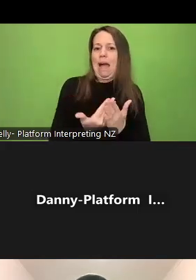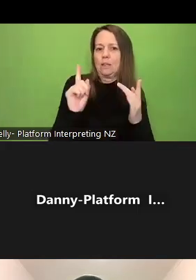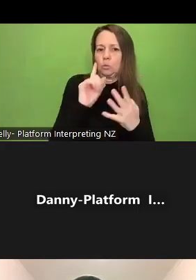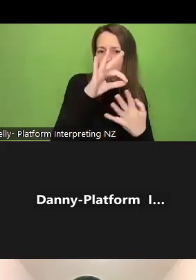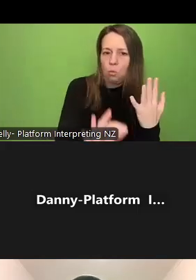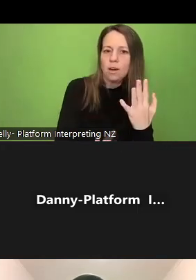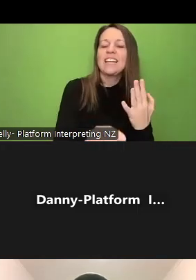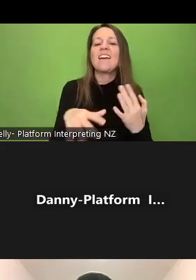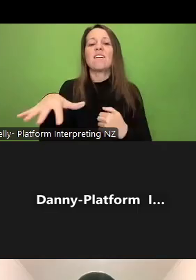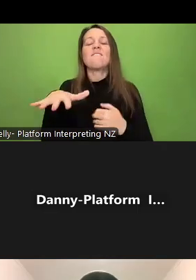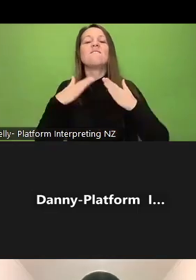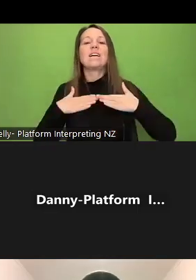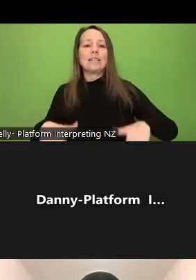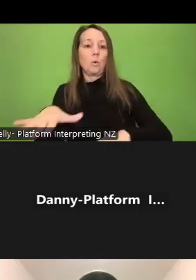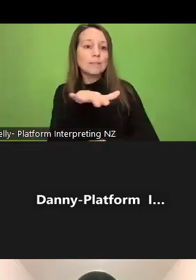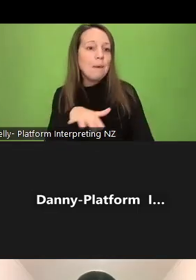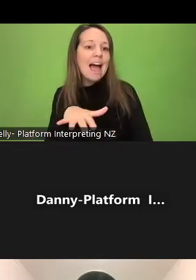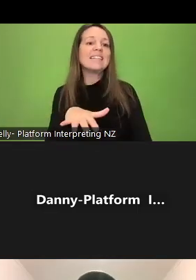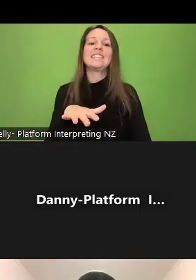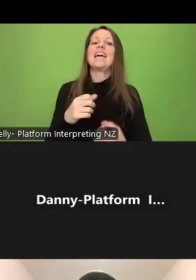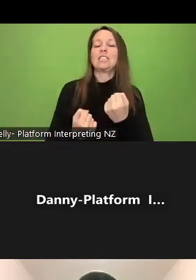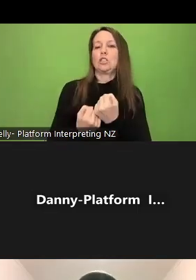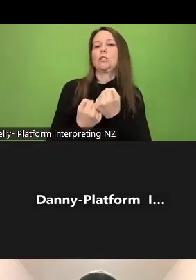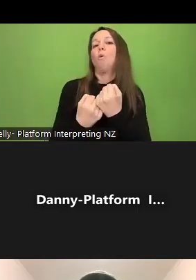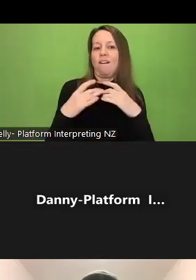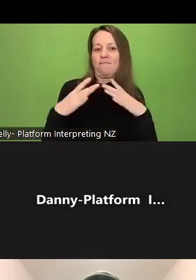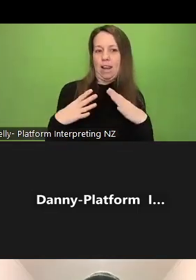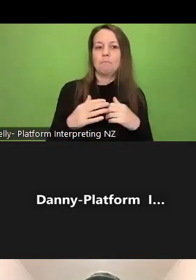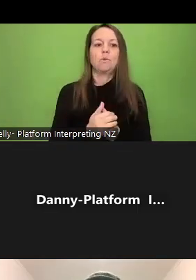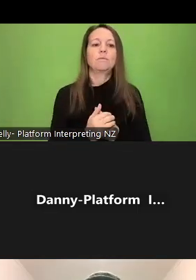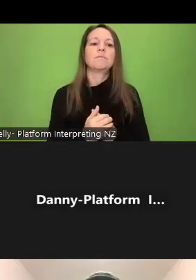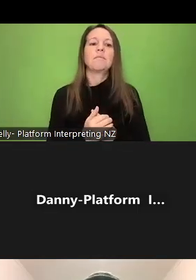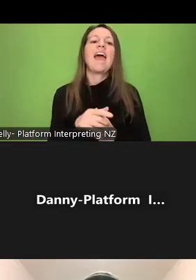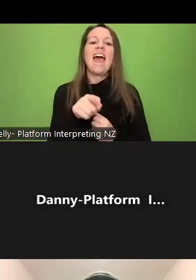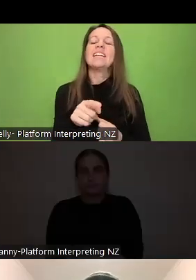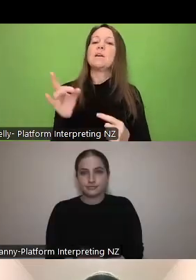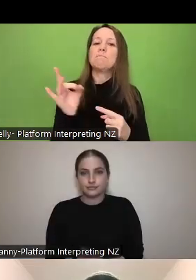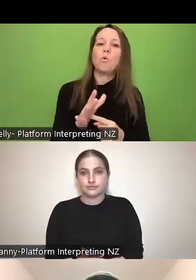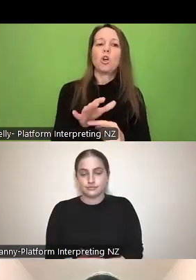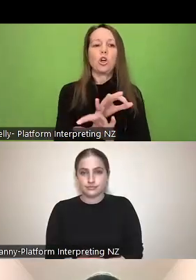And it's really important not to let perfect be the enemy of good. So don't worry so much about